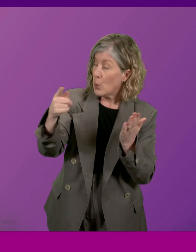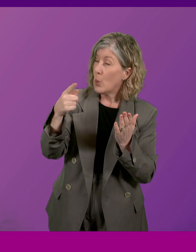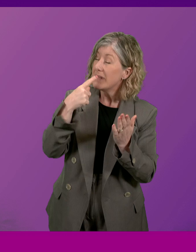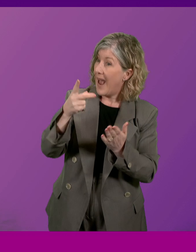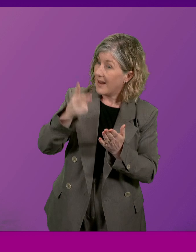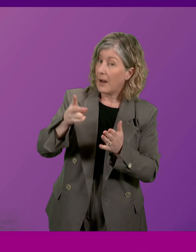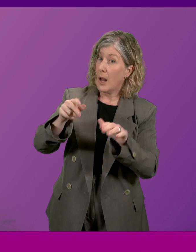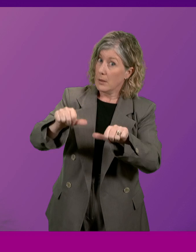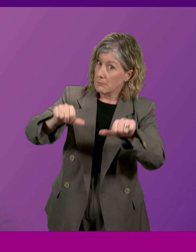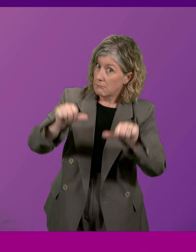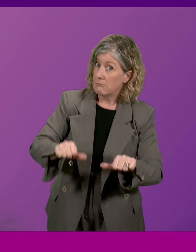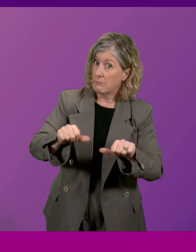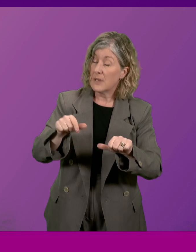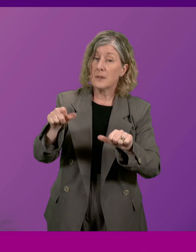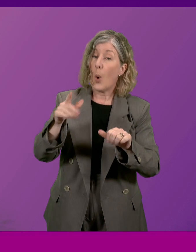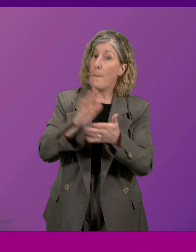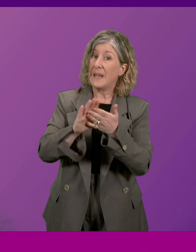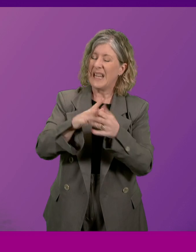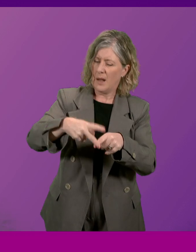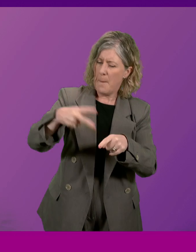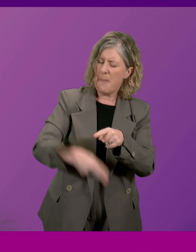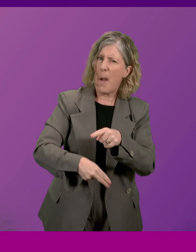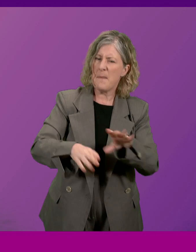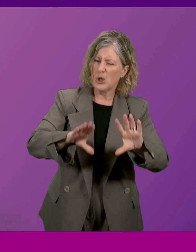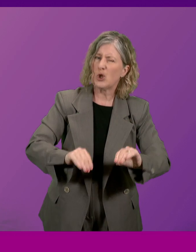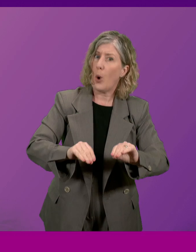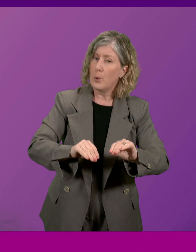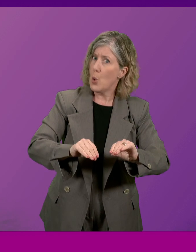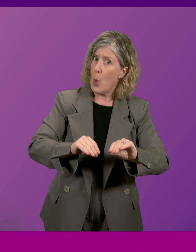the service is not being defunded and that there will be no break or